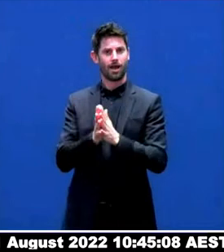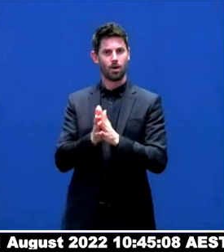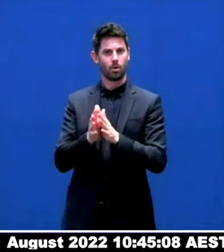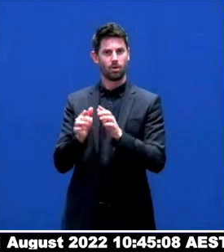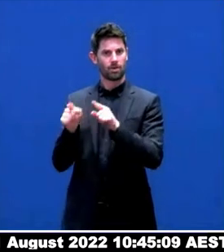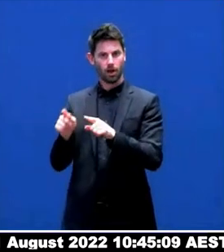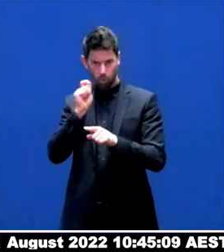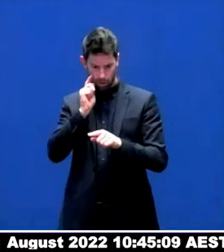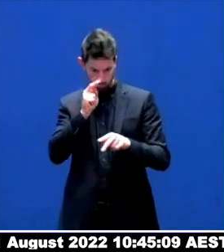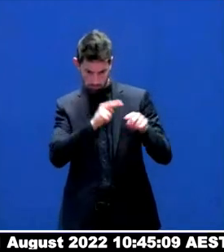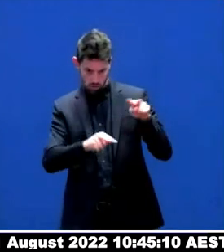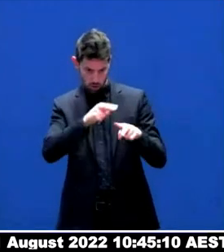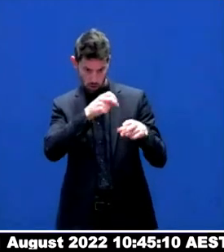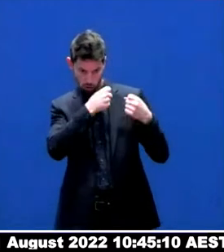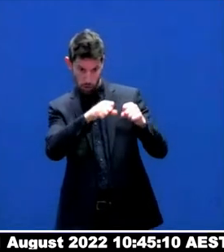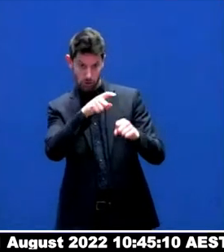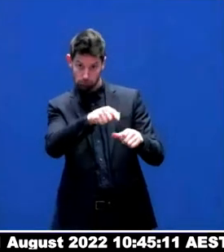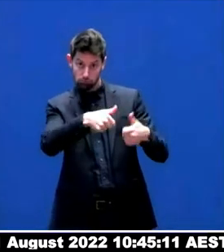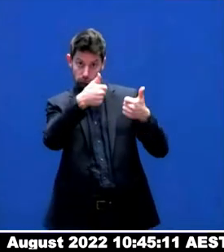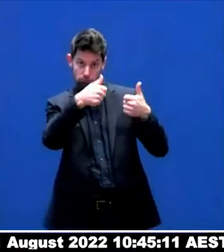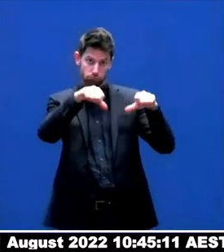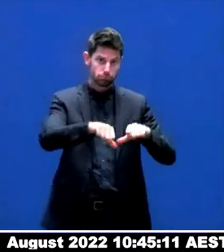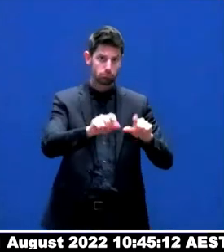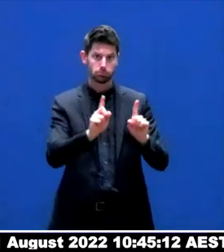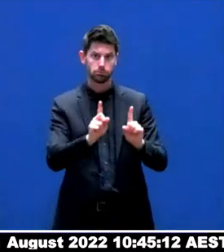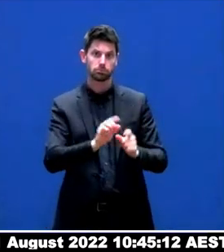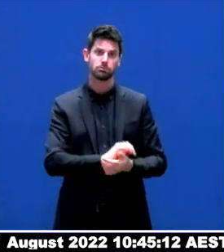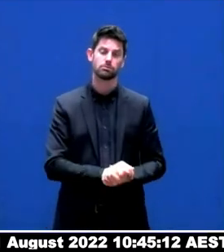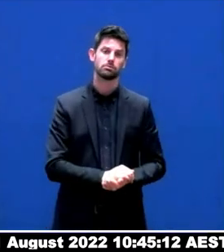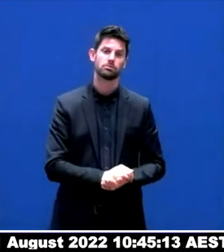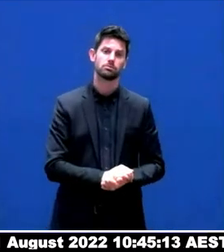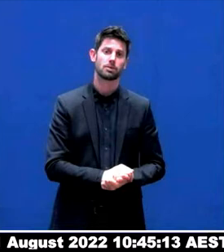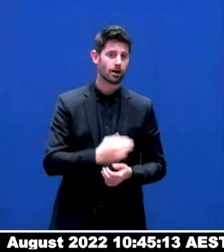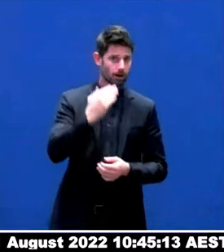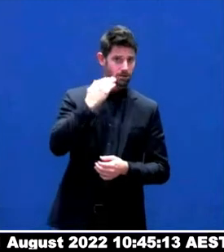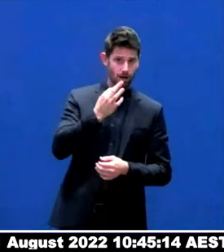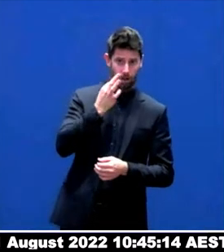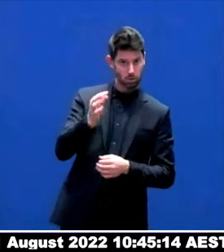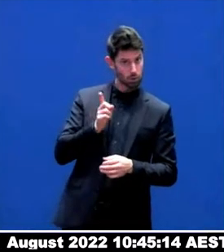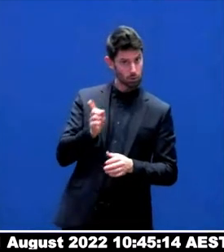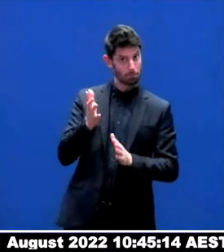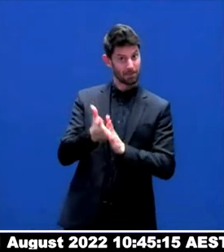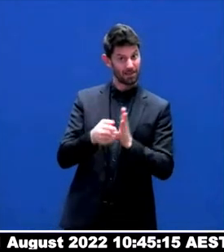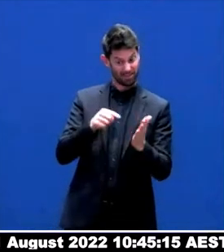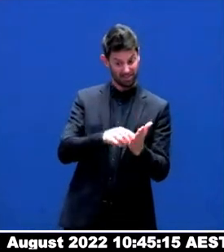So, your question was are these the key indicators that we will be